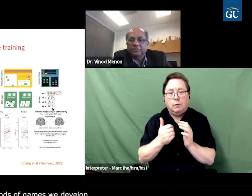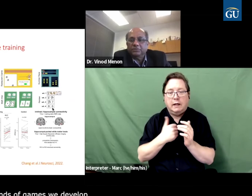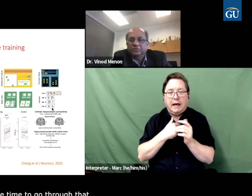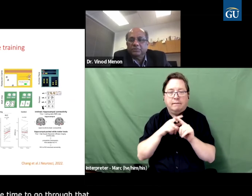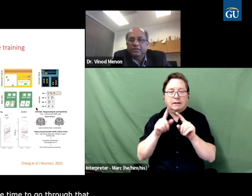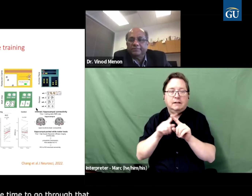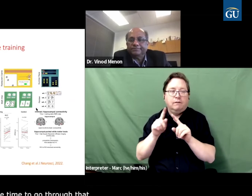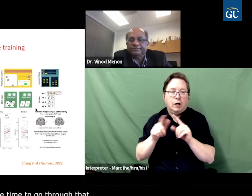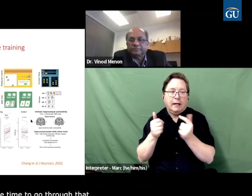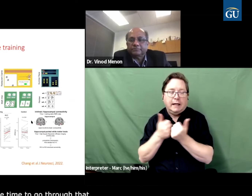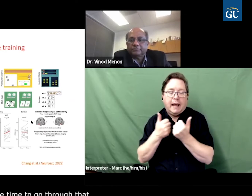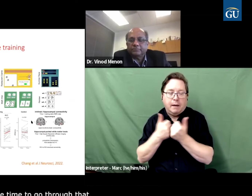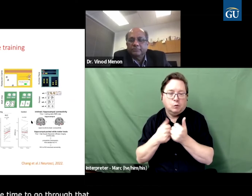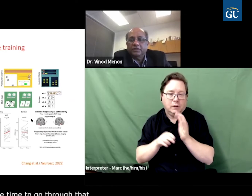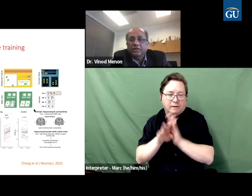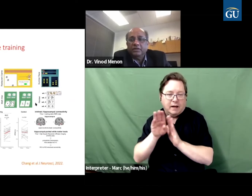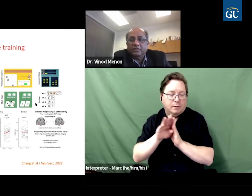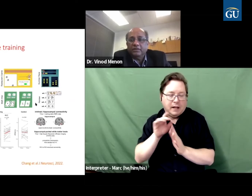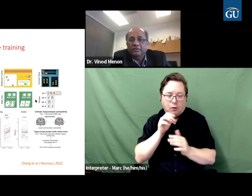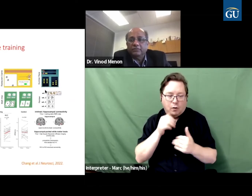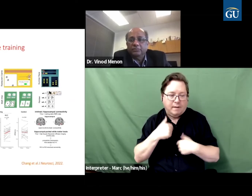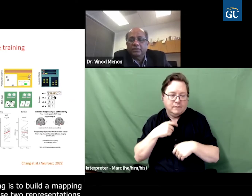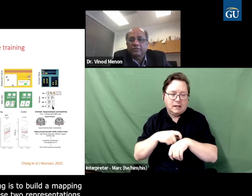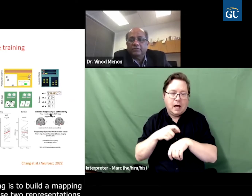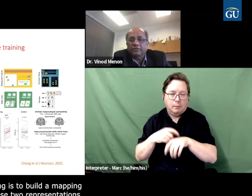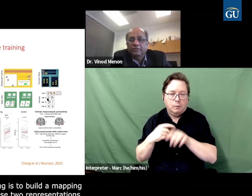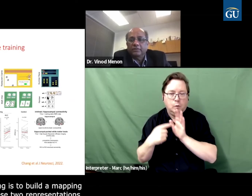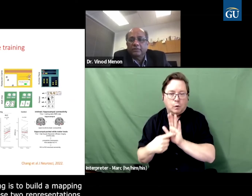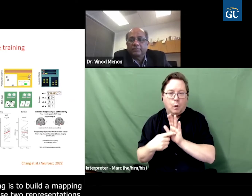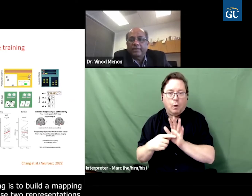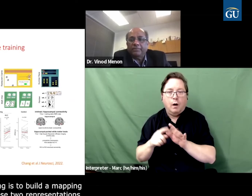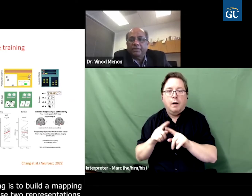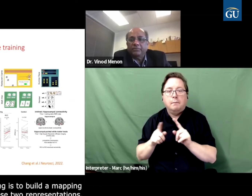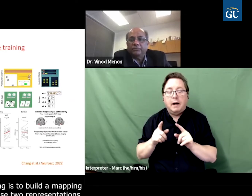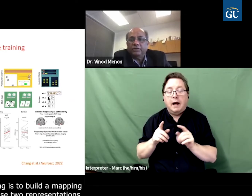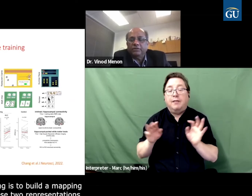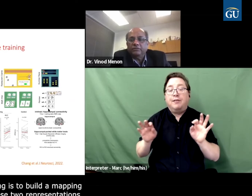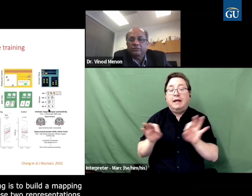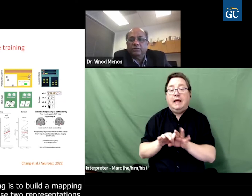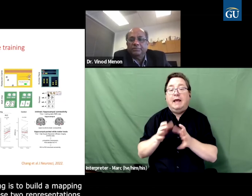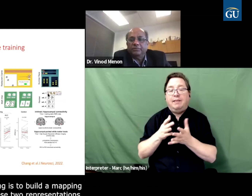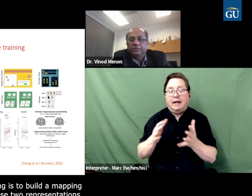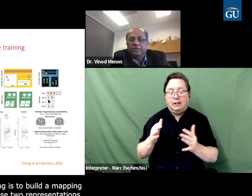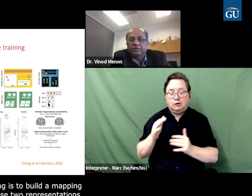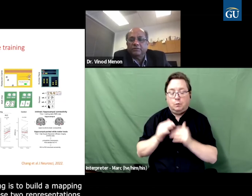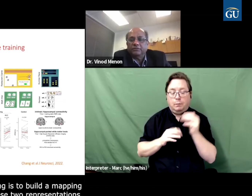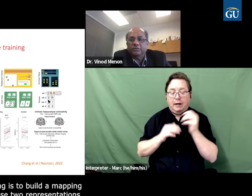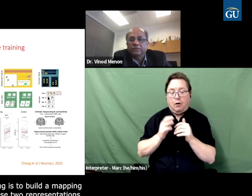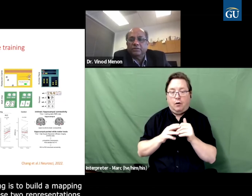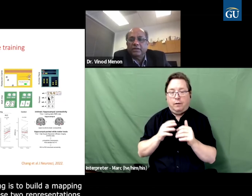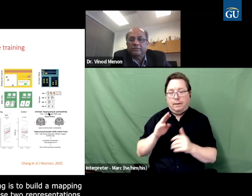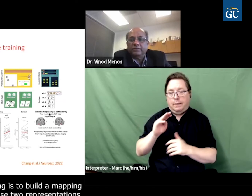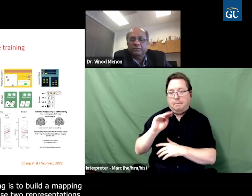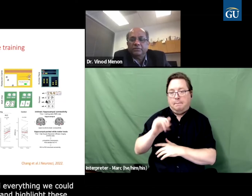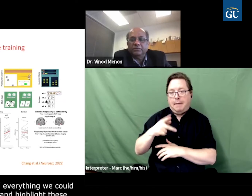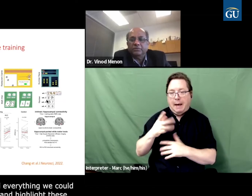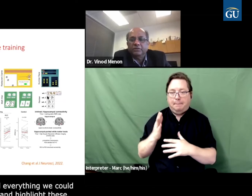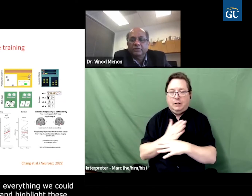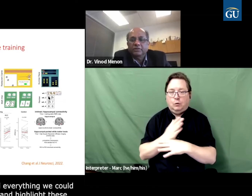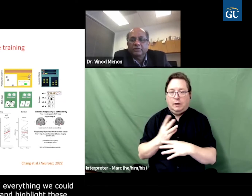i don't have the time to go through that the key thing is to build this mapping between these two